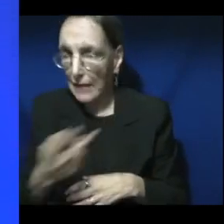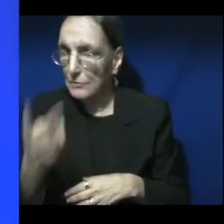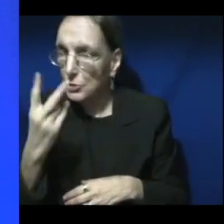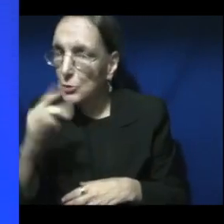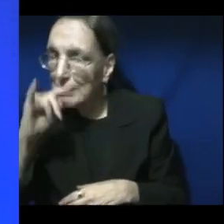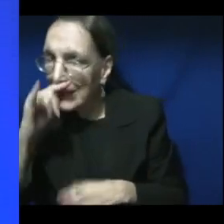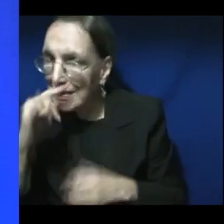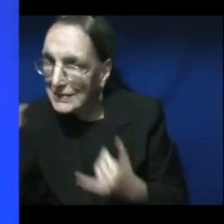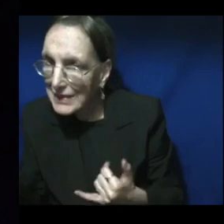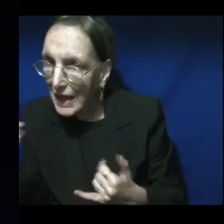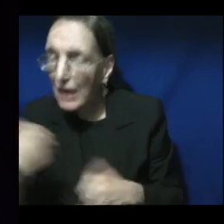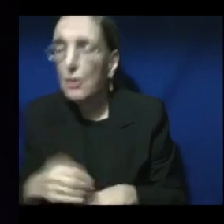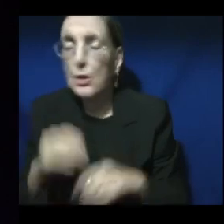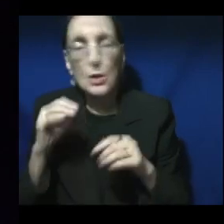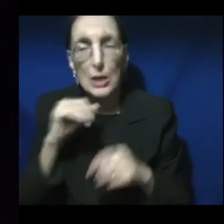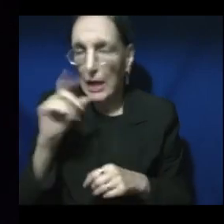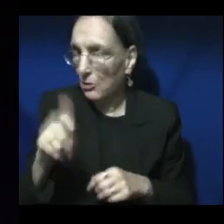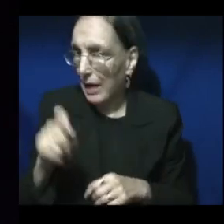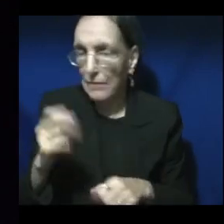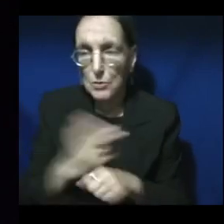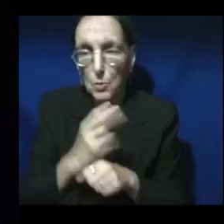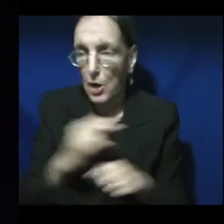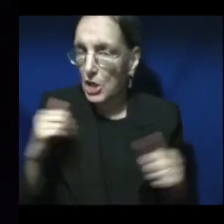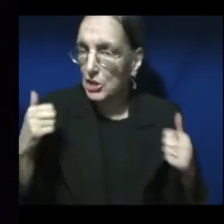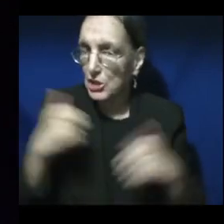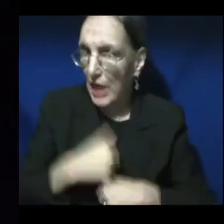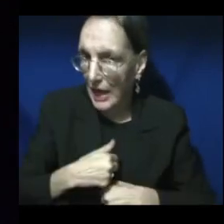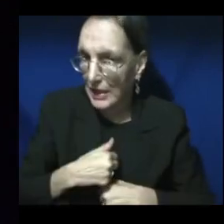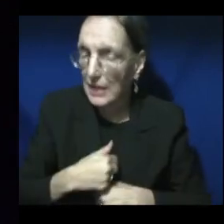a jacket, but I think a lot about those things in certain types of interactions,